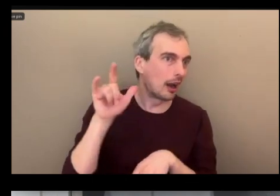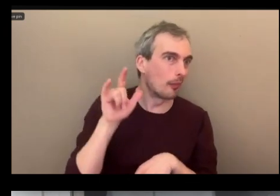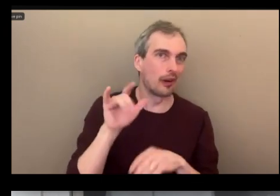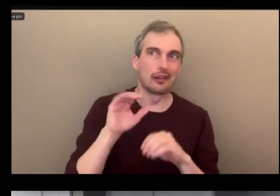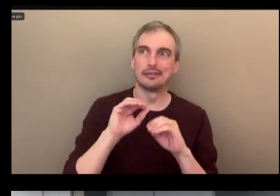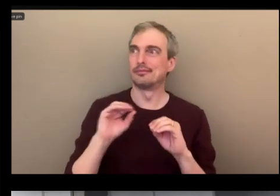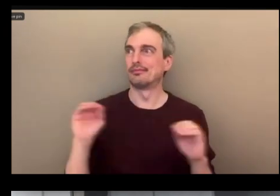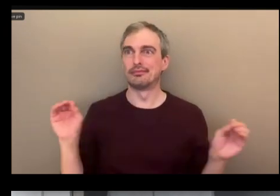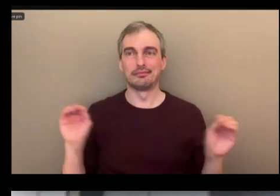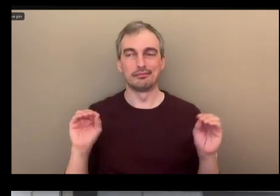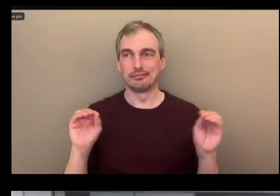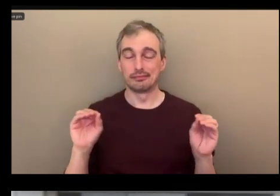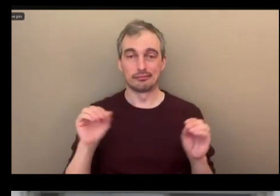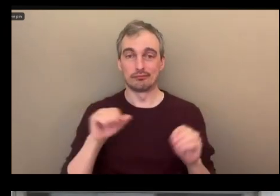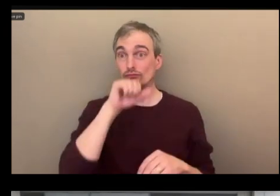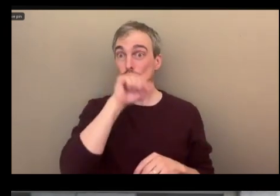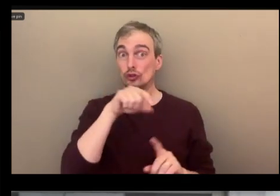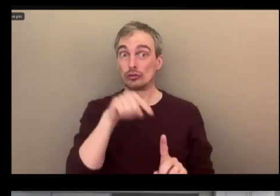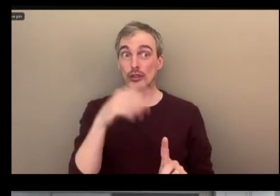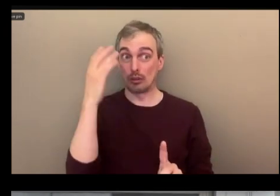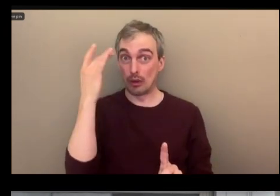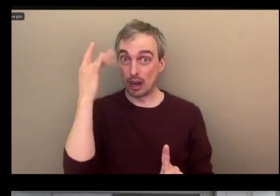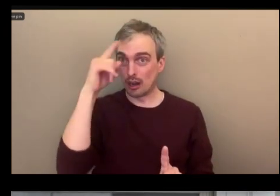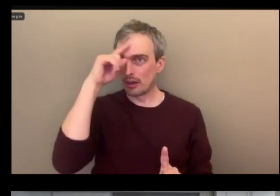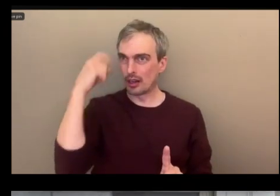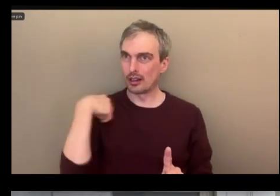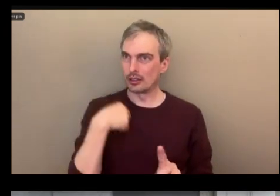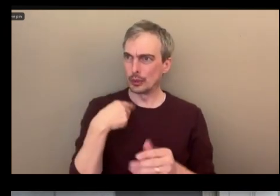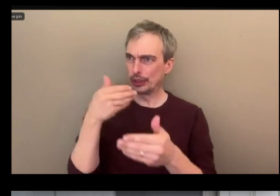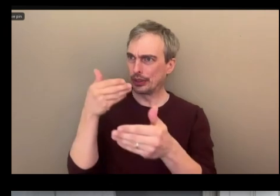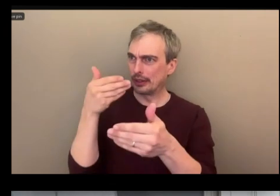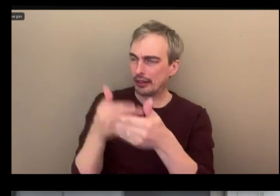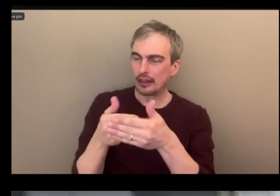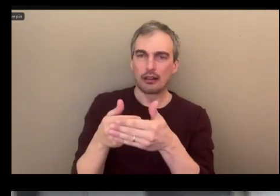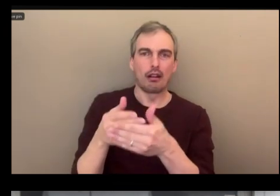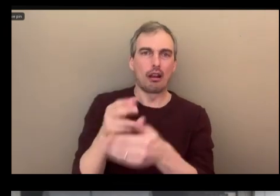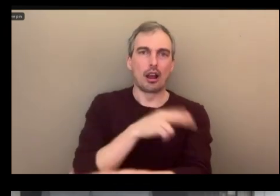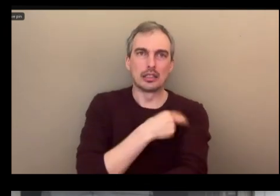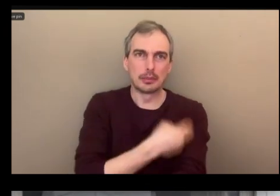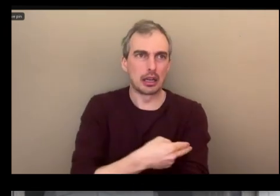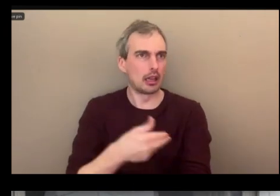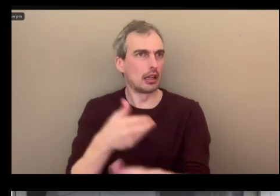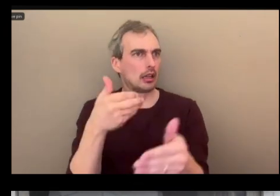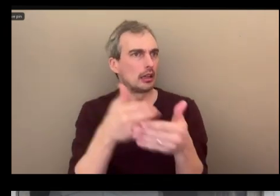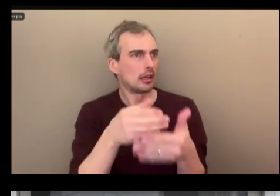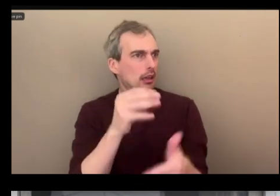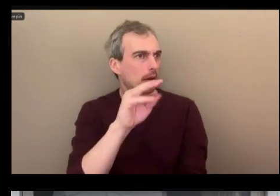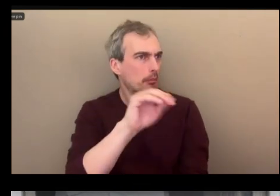We're next to a mall. We're next to a lot of different places. And it's small. It's welcoming.